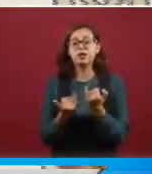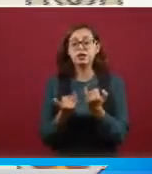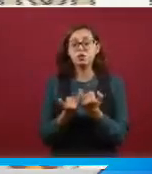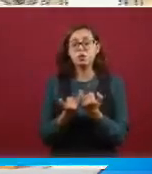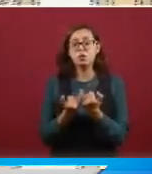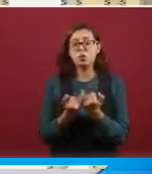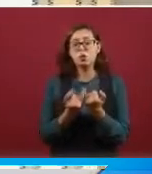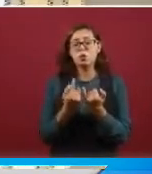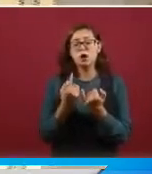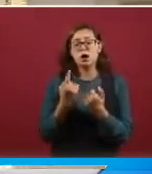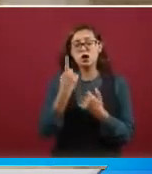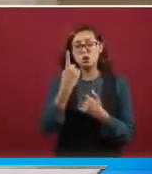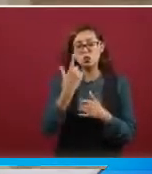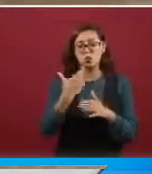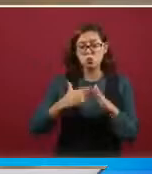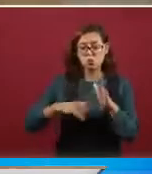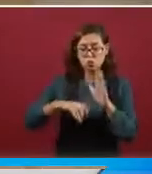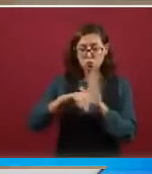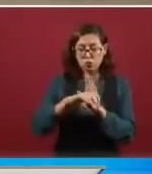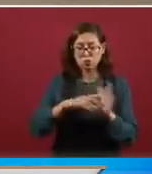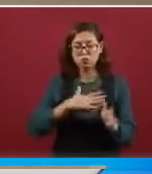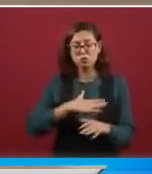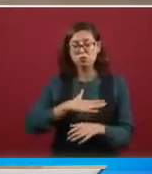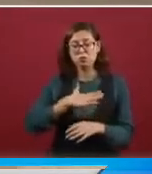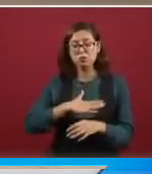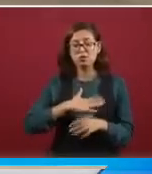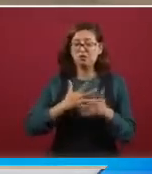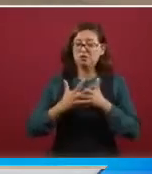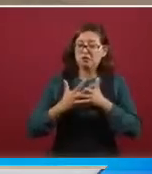Government support will be given directly to prevent corruption